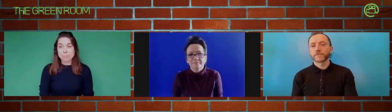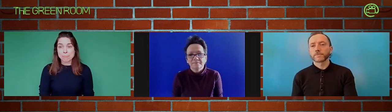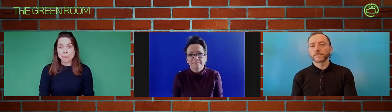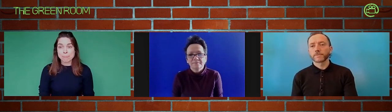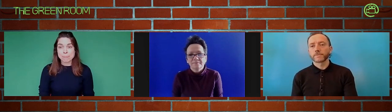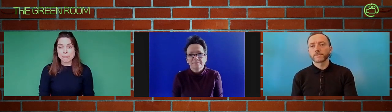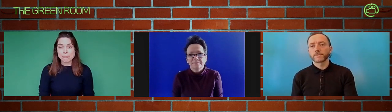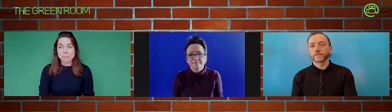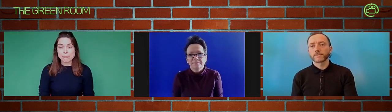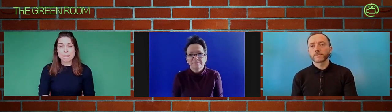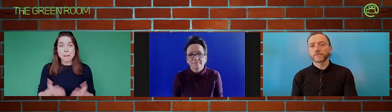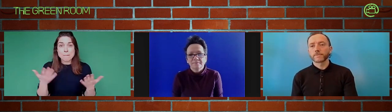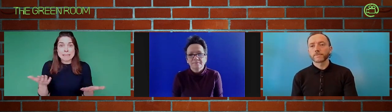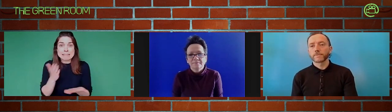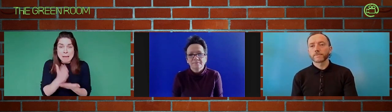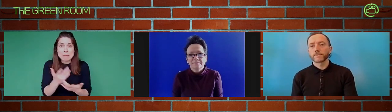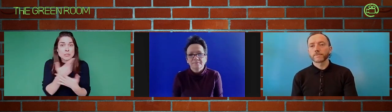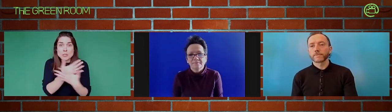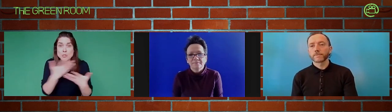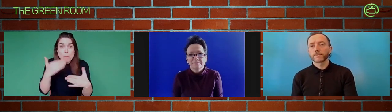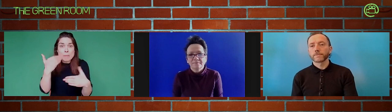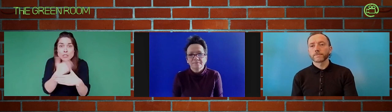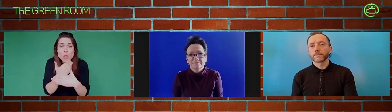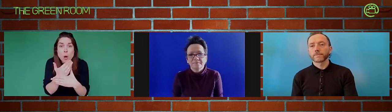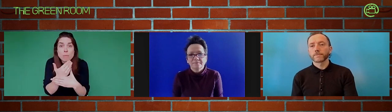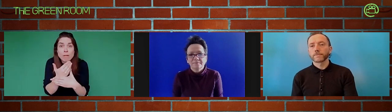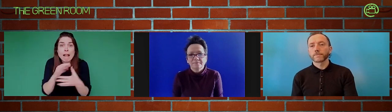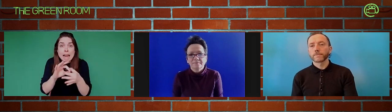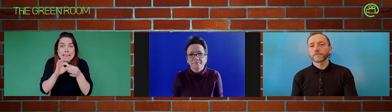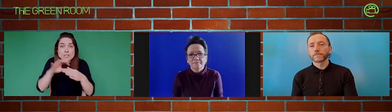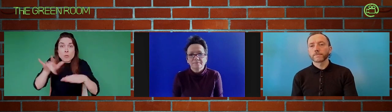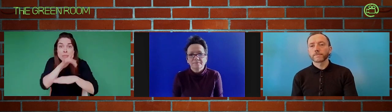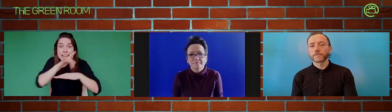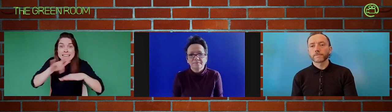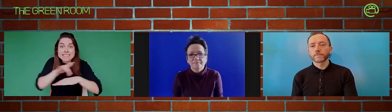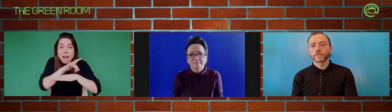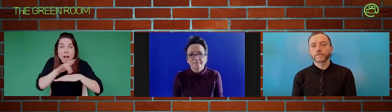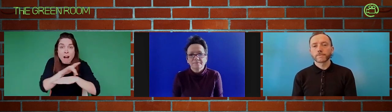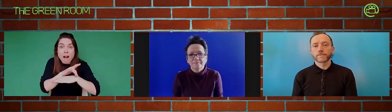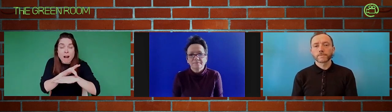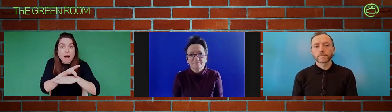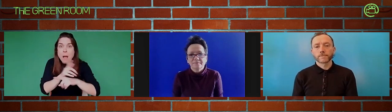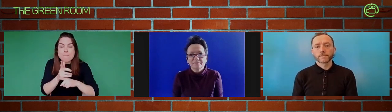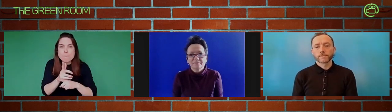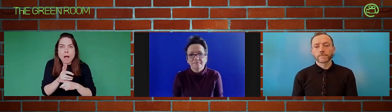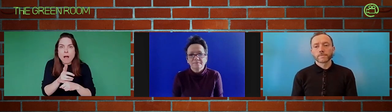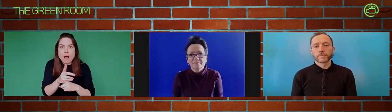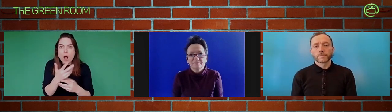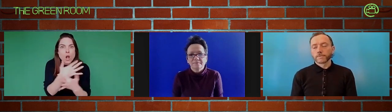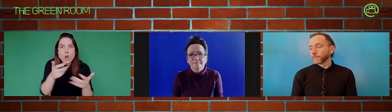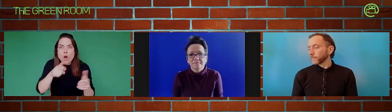that are available in theatre that aren't just - I myself didn't know I was a designer until I'd already designed